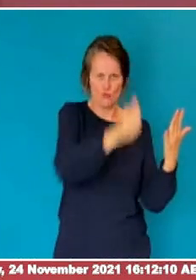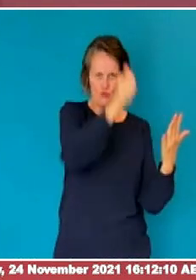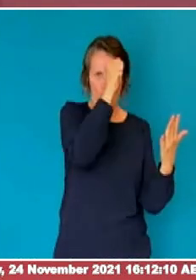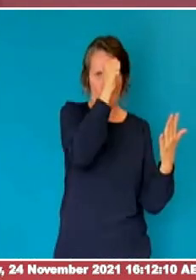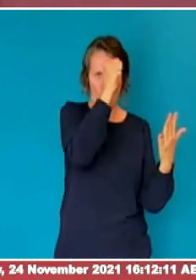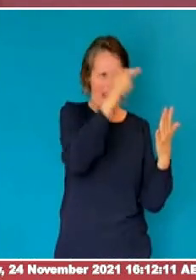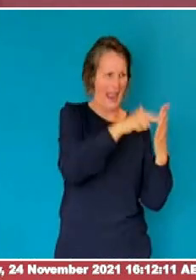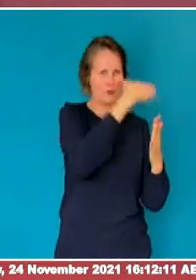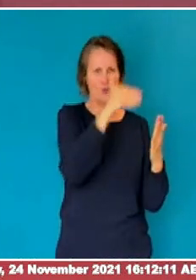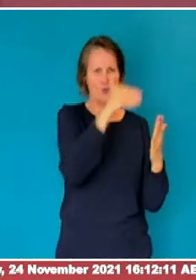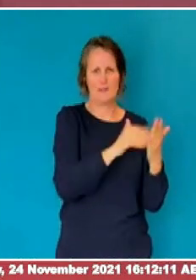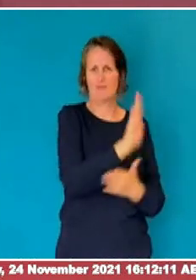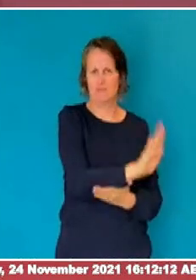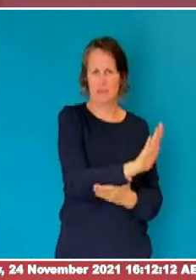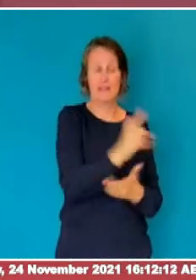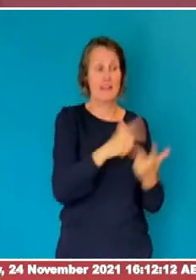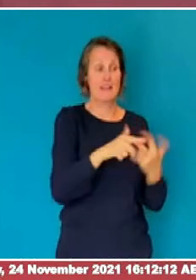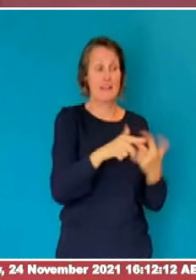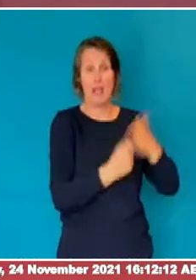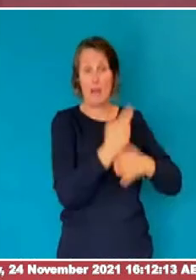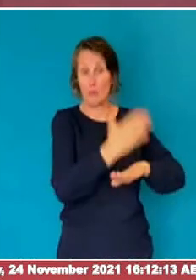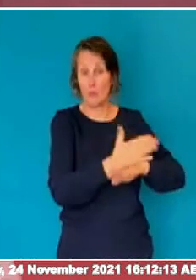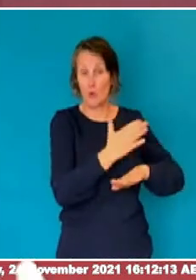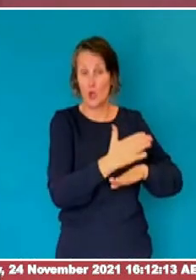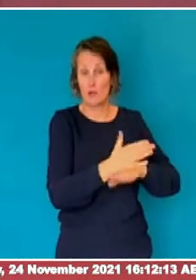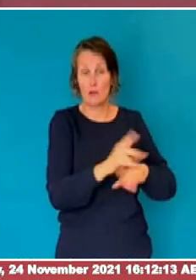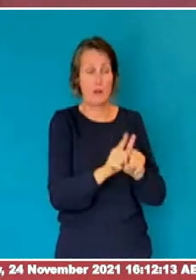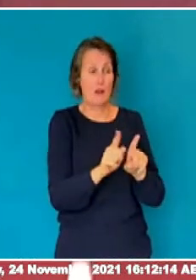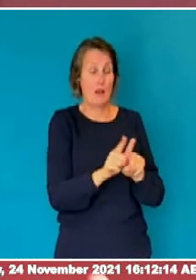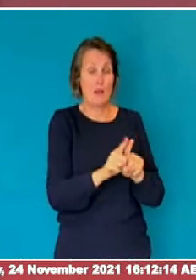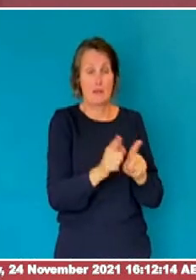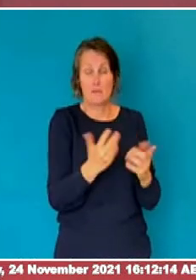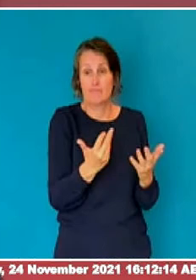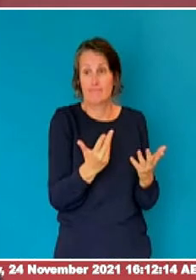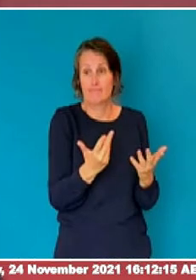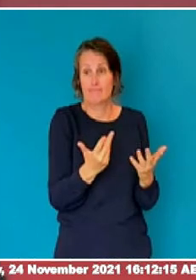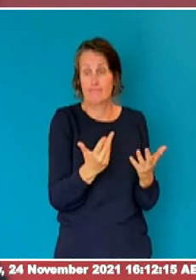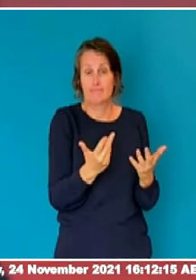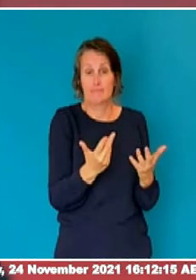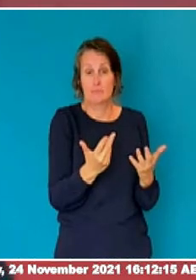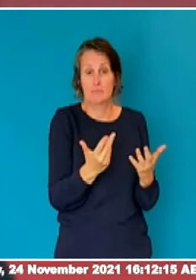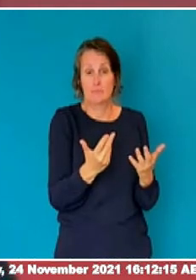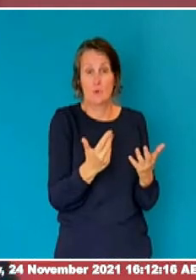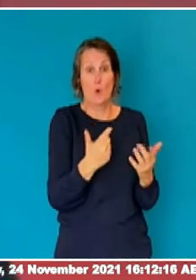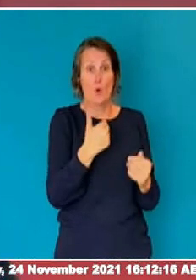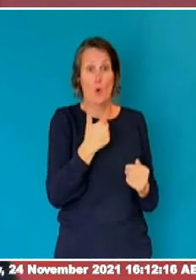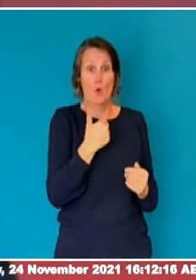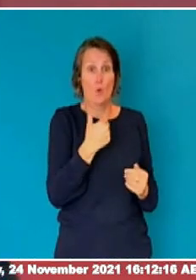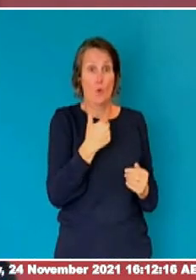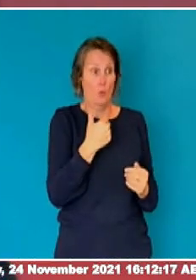So if it's a workplace injury, like say we are with that individual from the point of